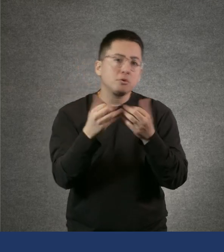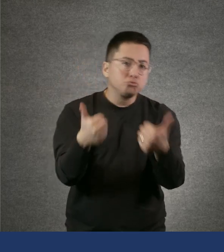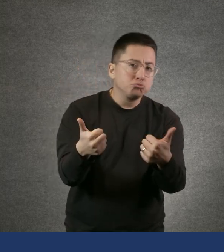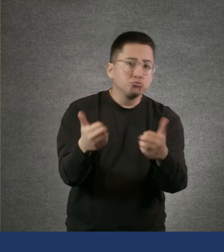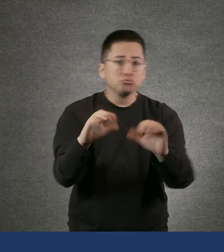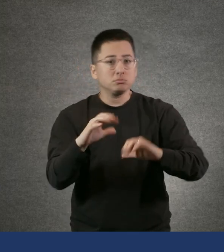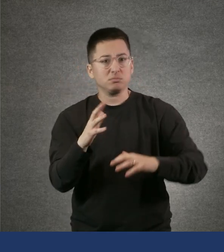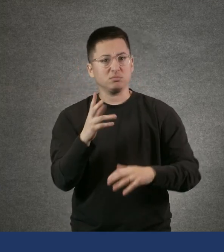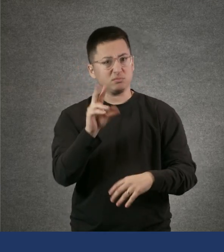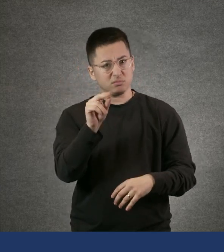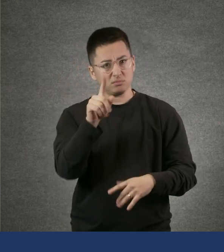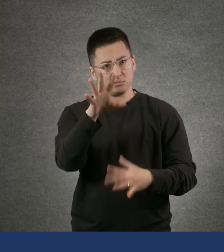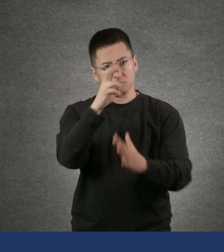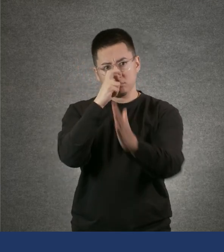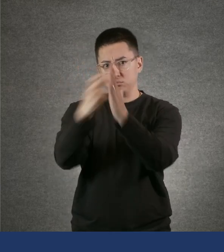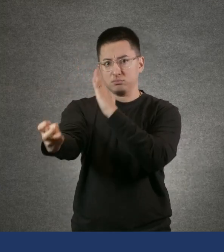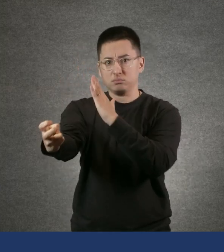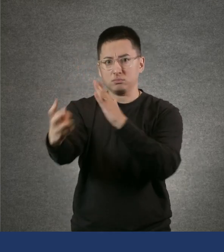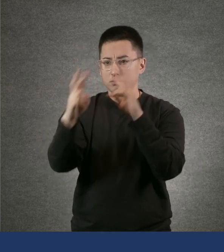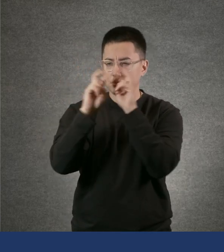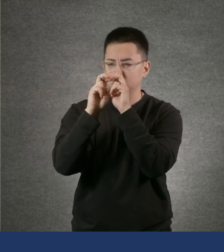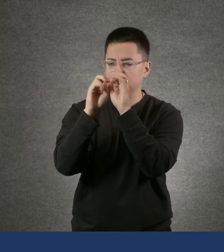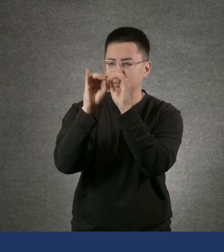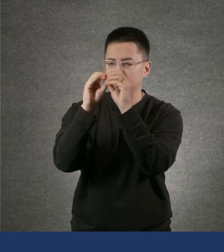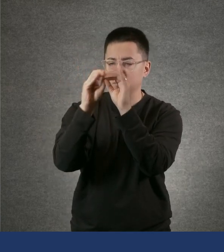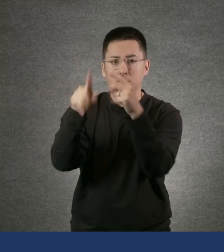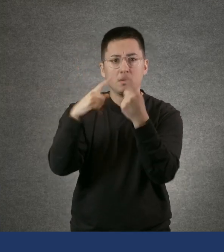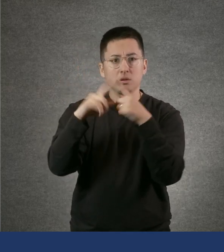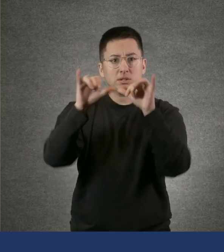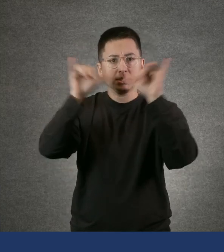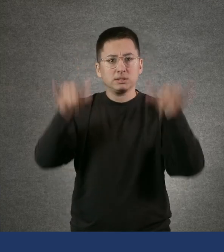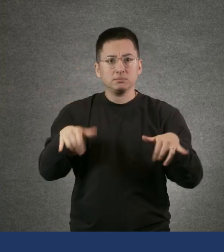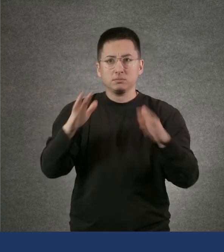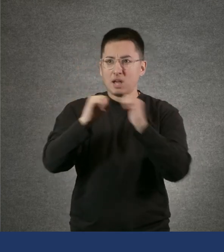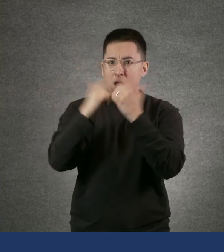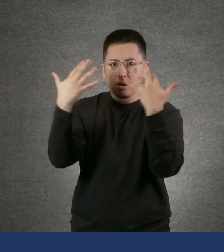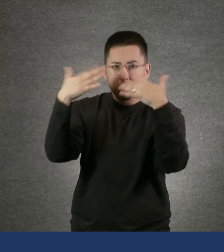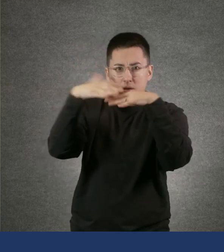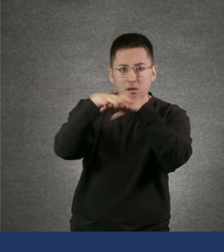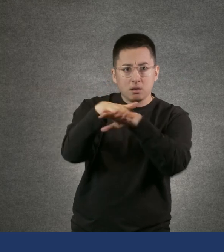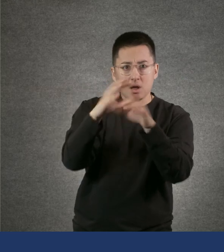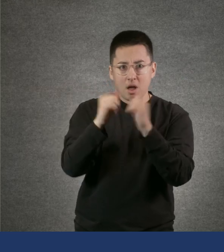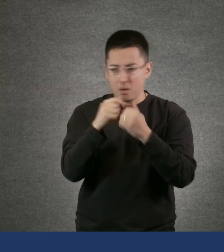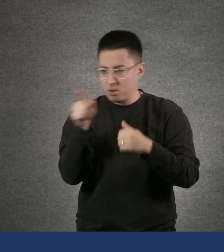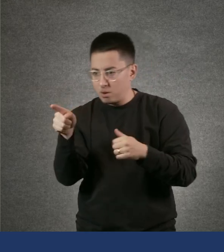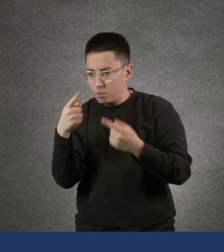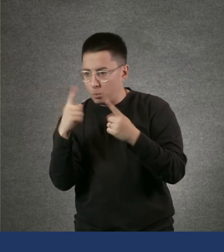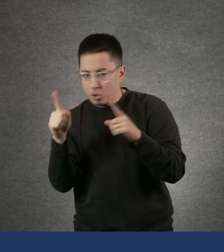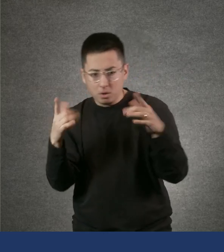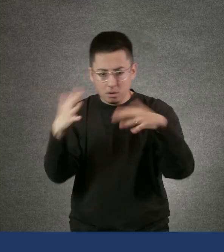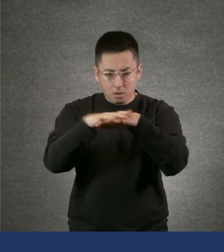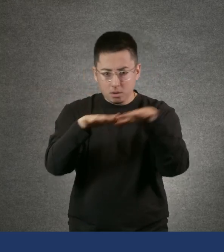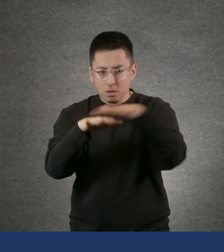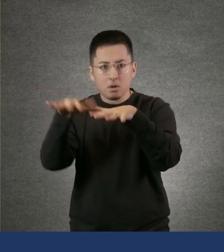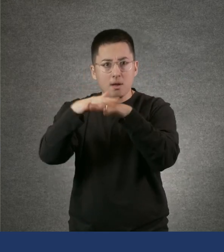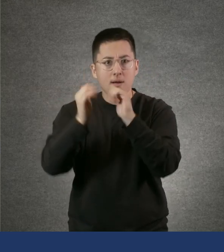of how systems intertwine with one another and how it works, not from the top level, but on the level that people